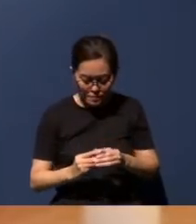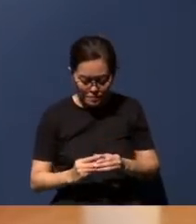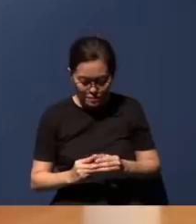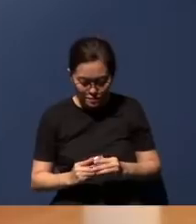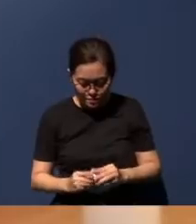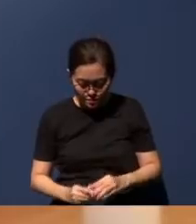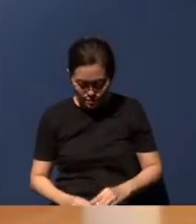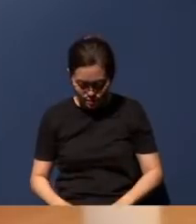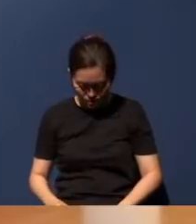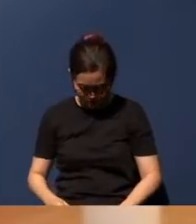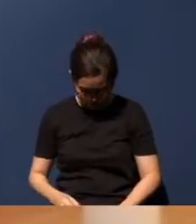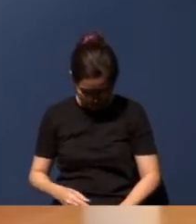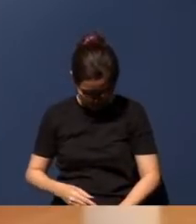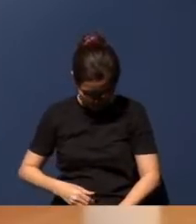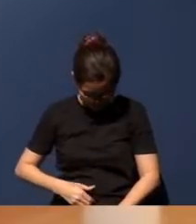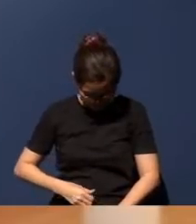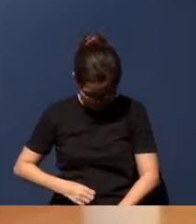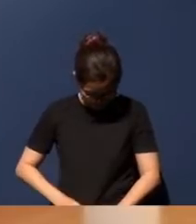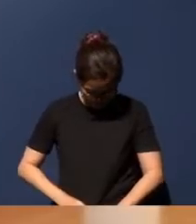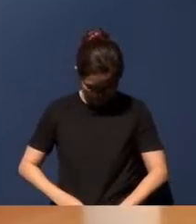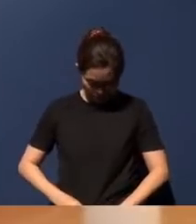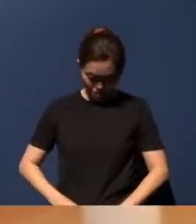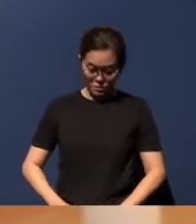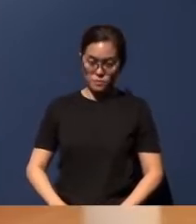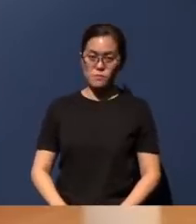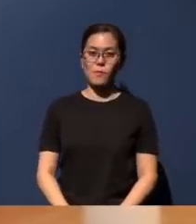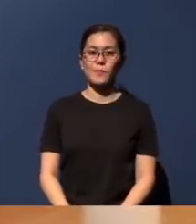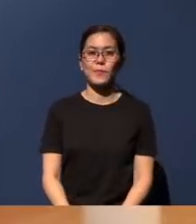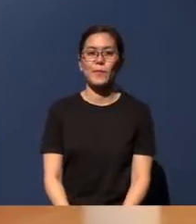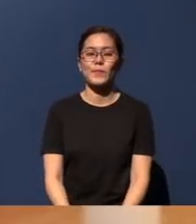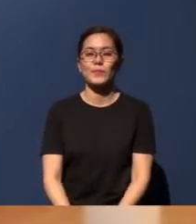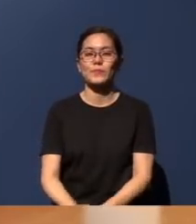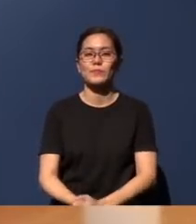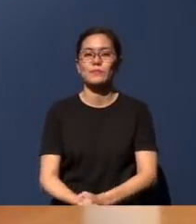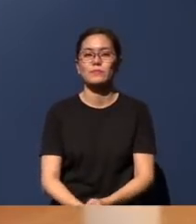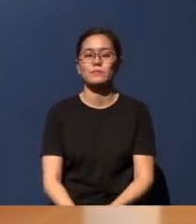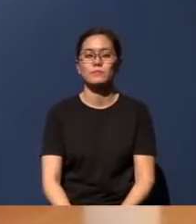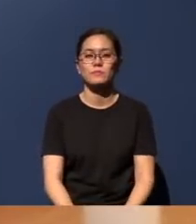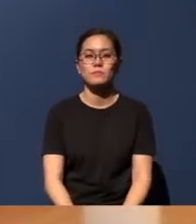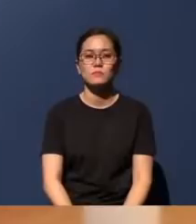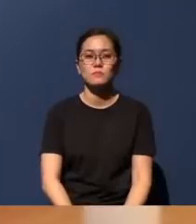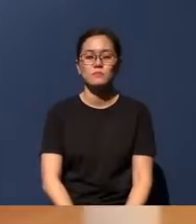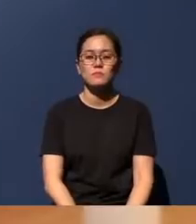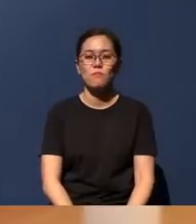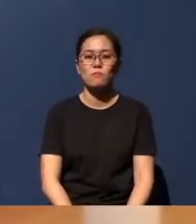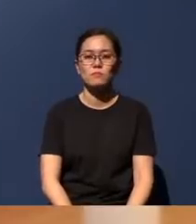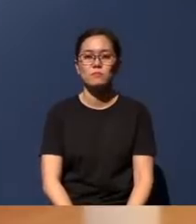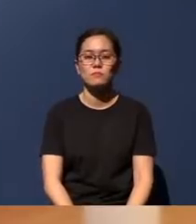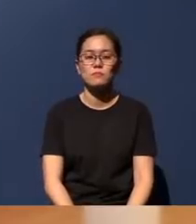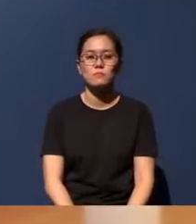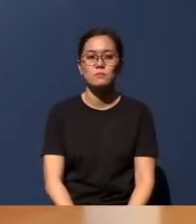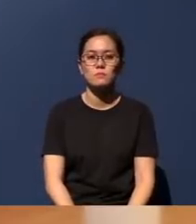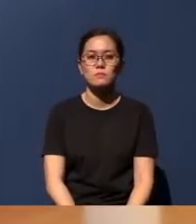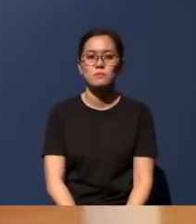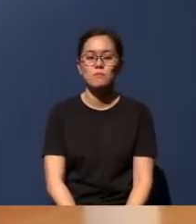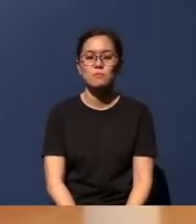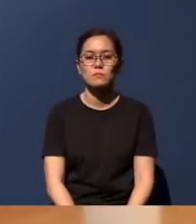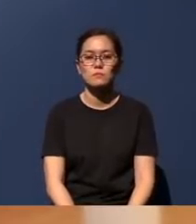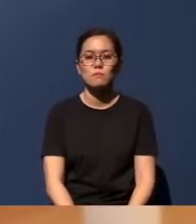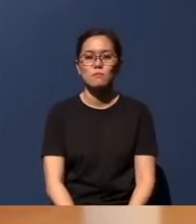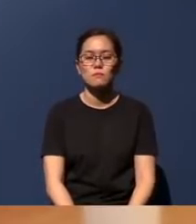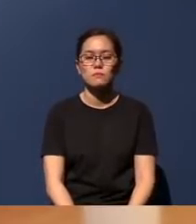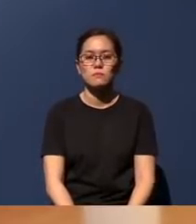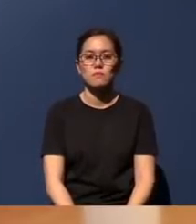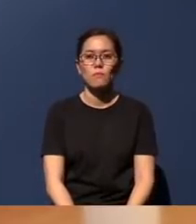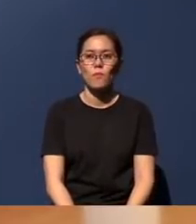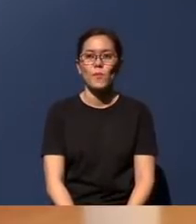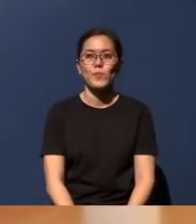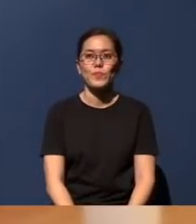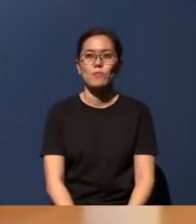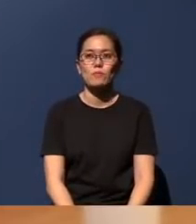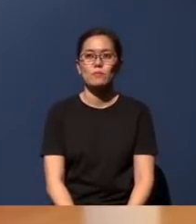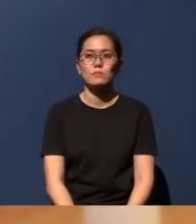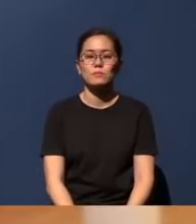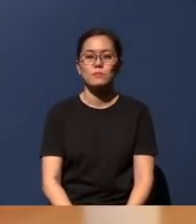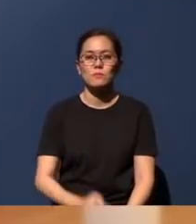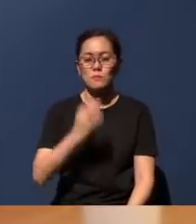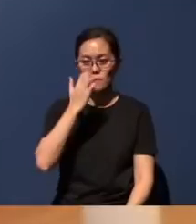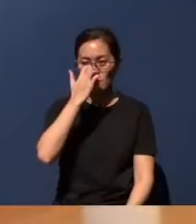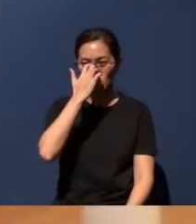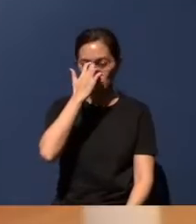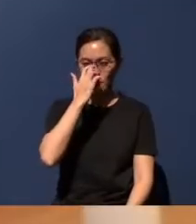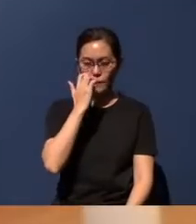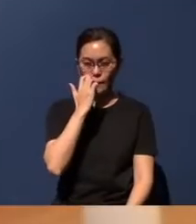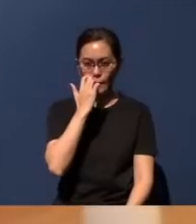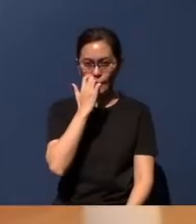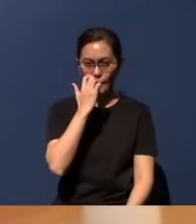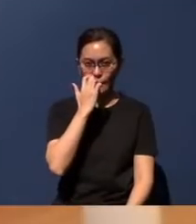Let's consume the wine together.